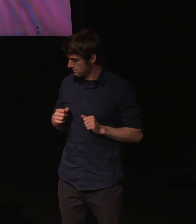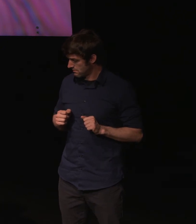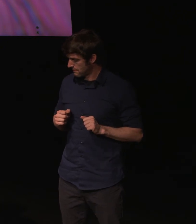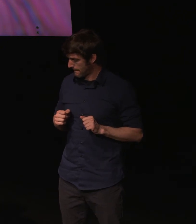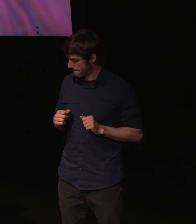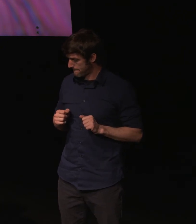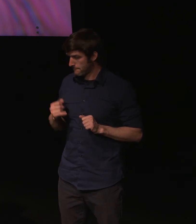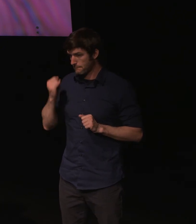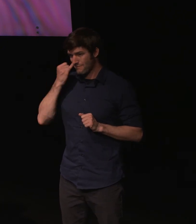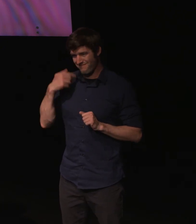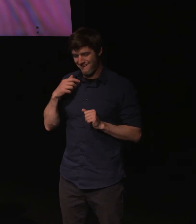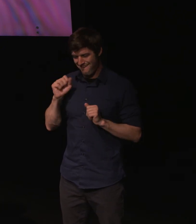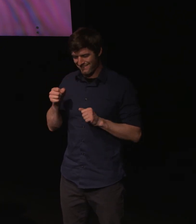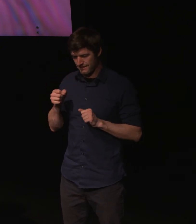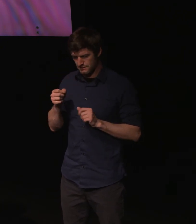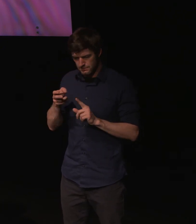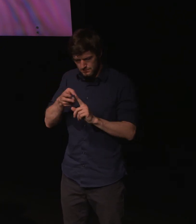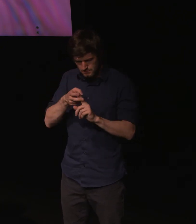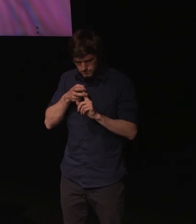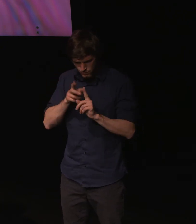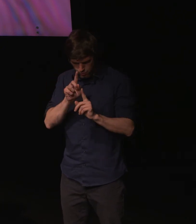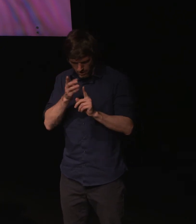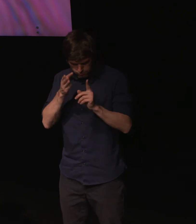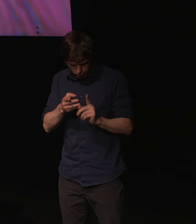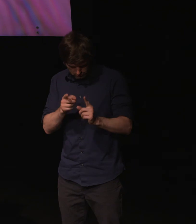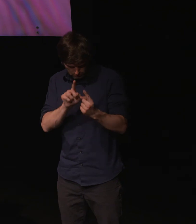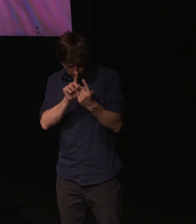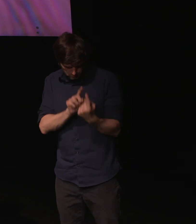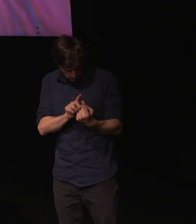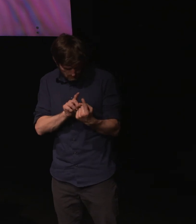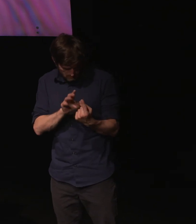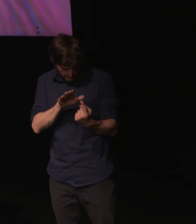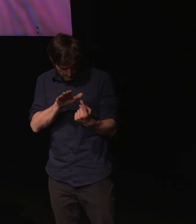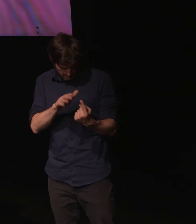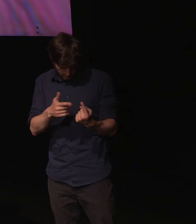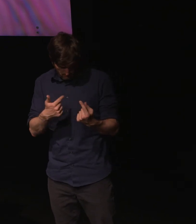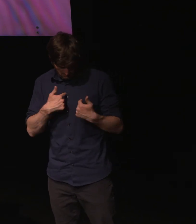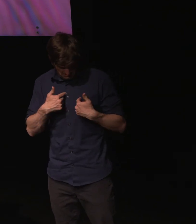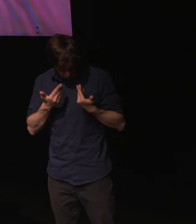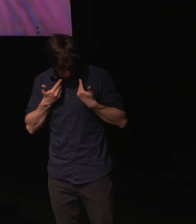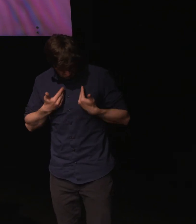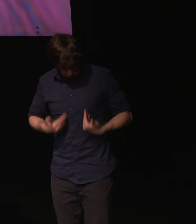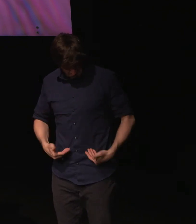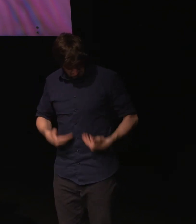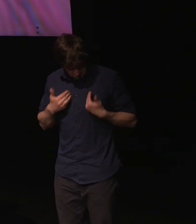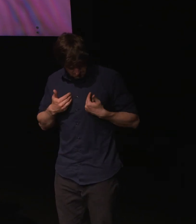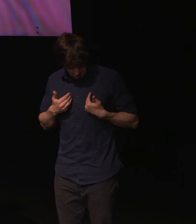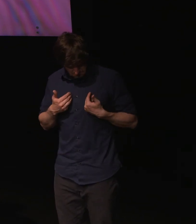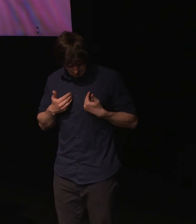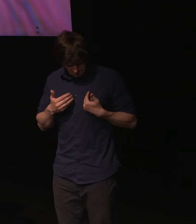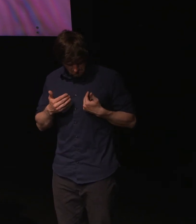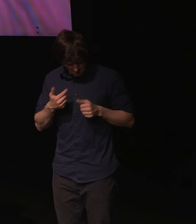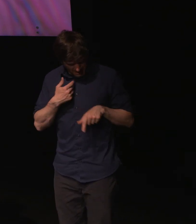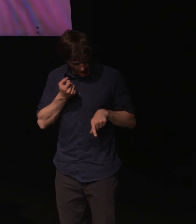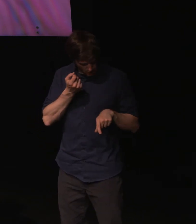here is you. I understand you, please understand me through this game."